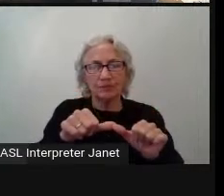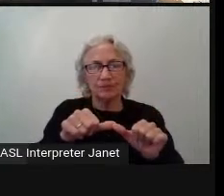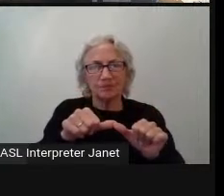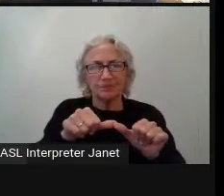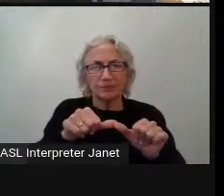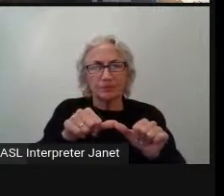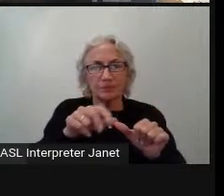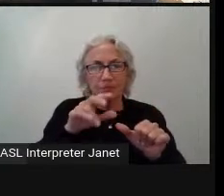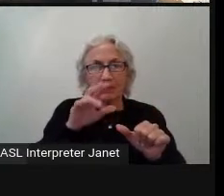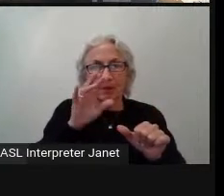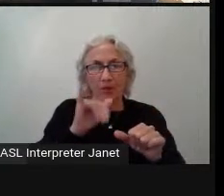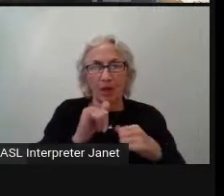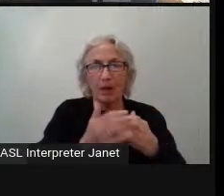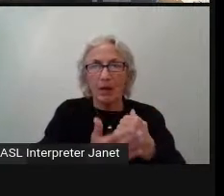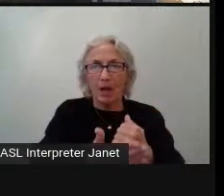We have great